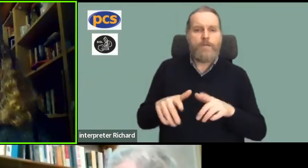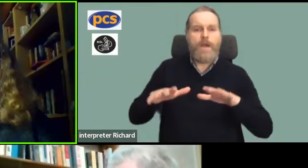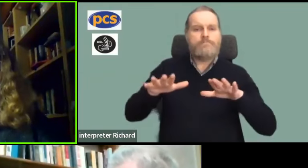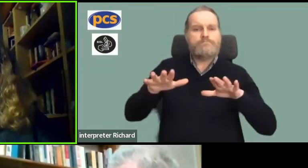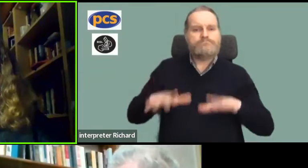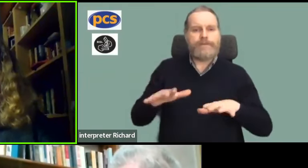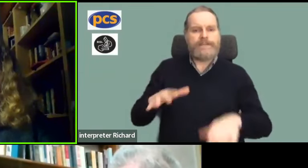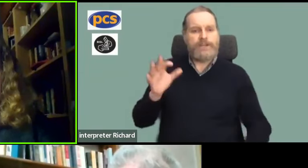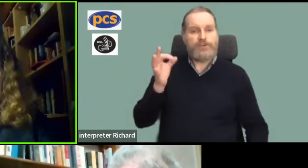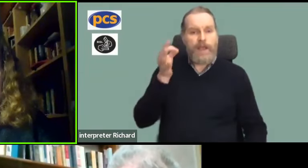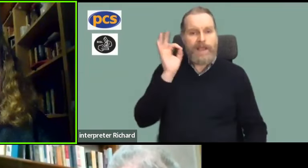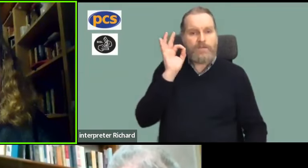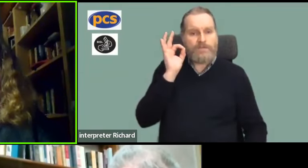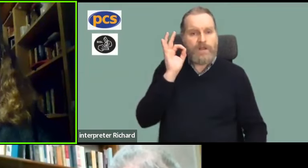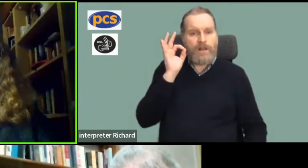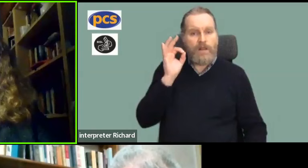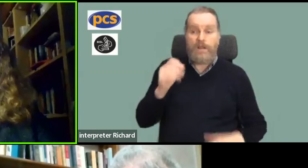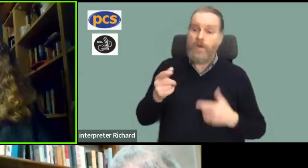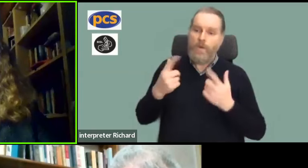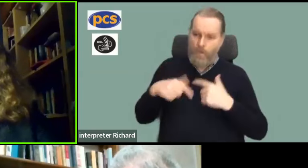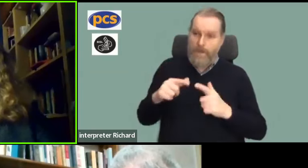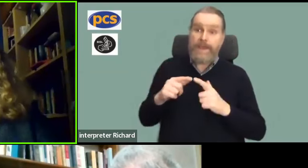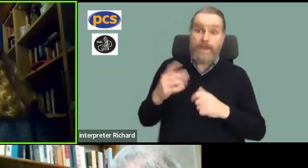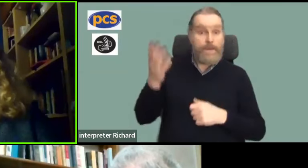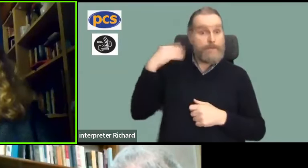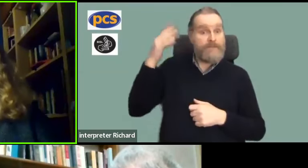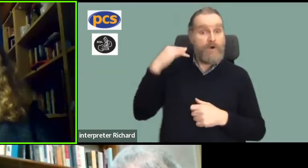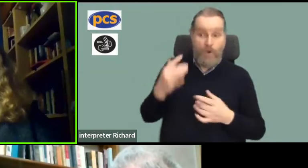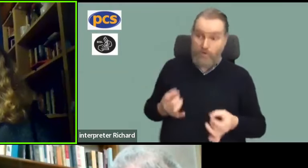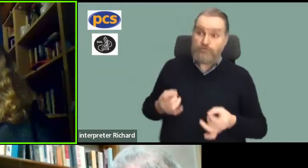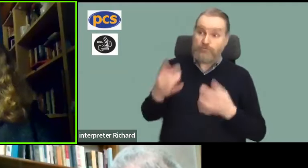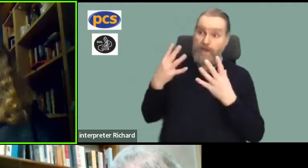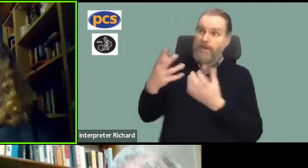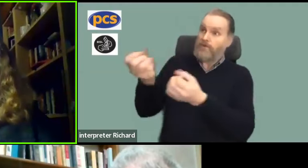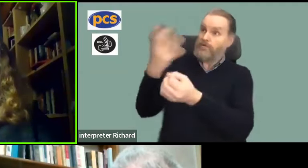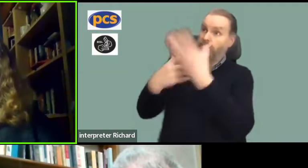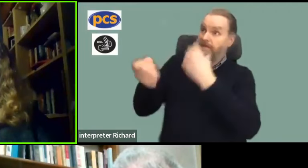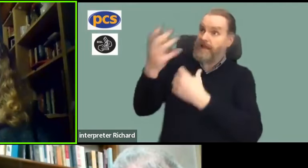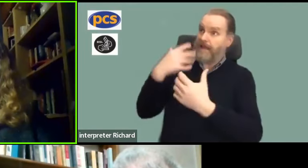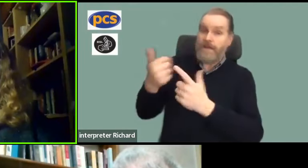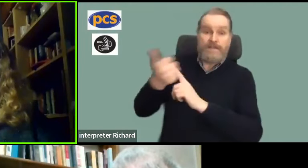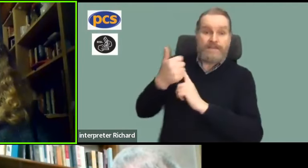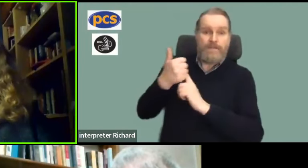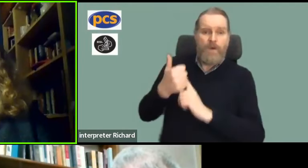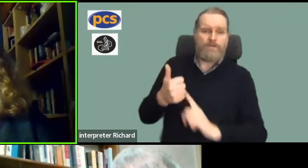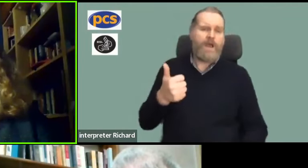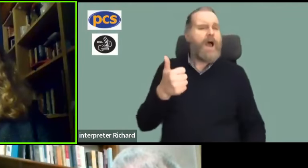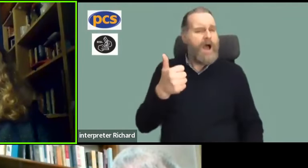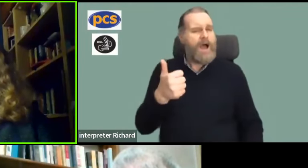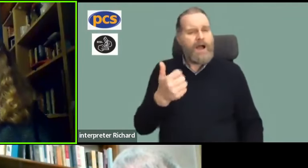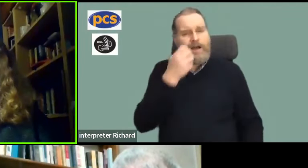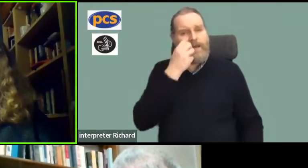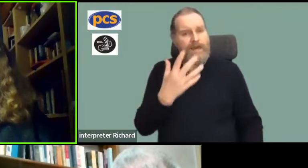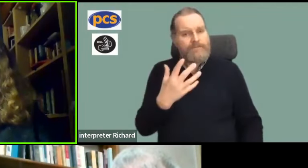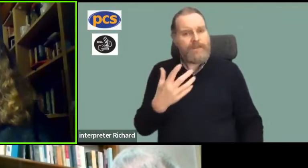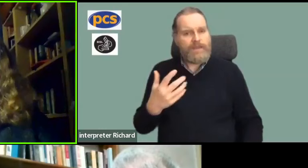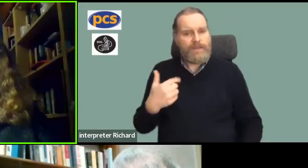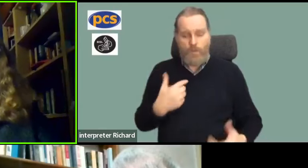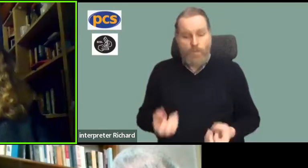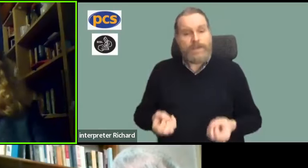distracting members from British Council Branch. We really have We really appreciated messages , support, and others join us on picket lines